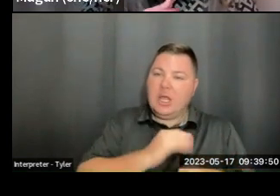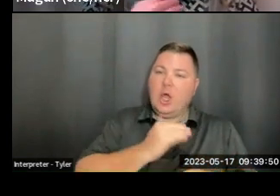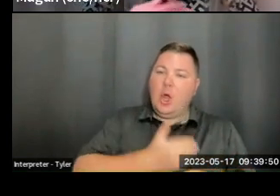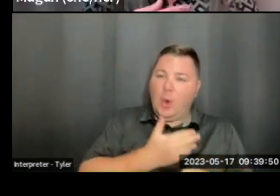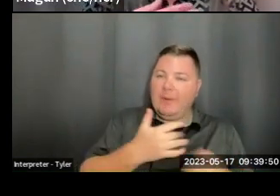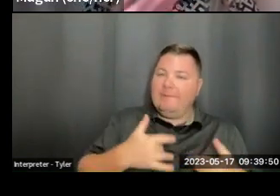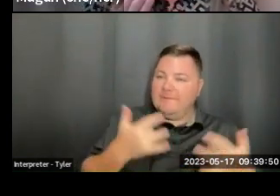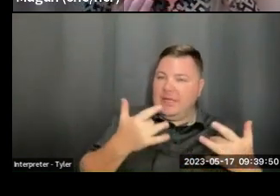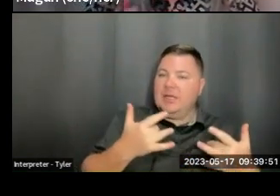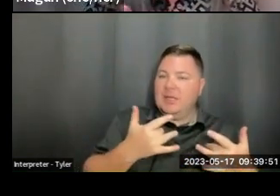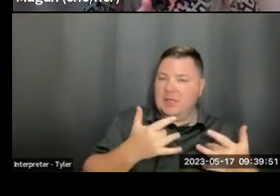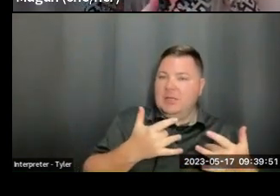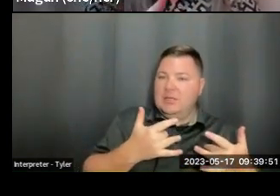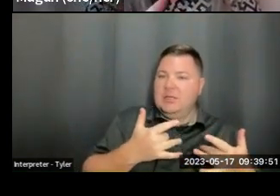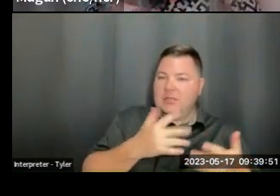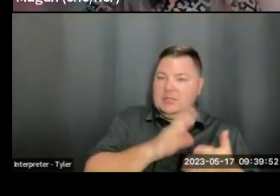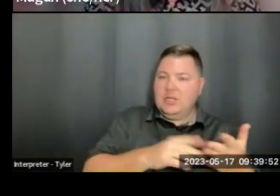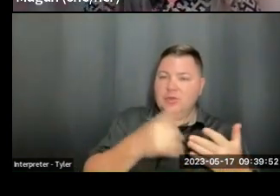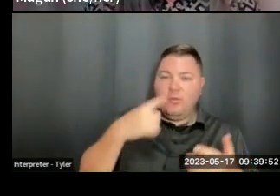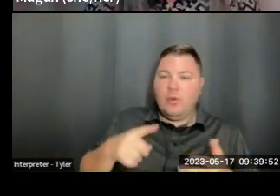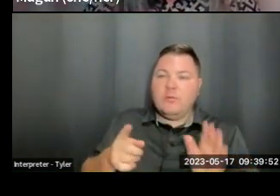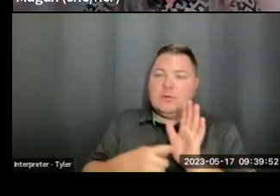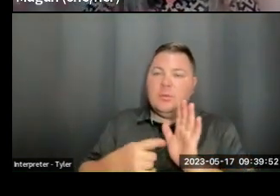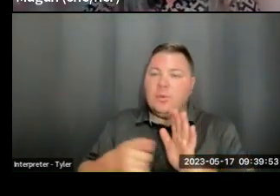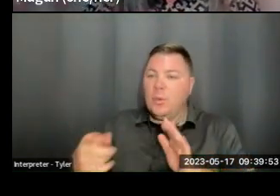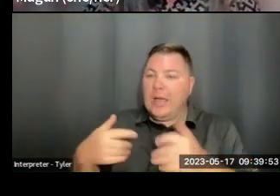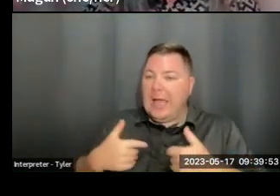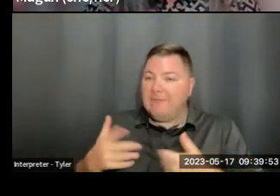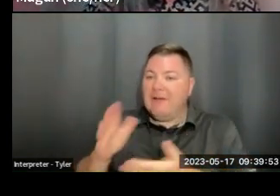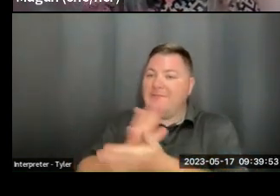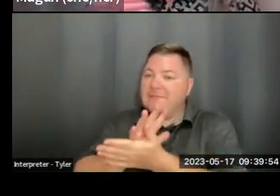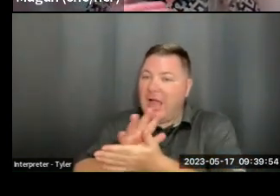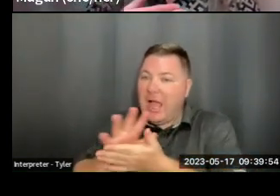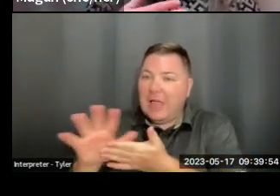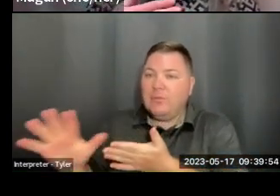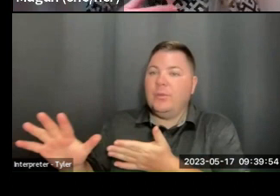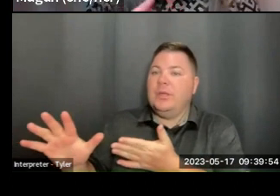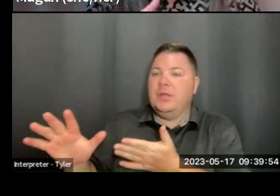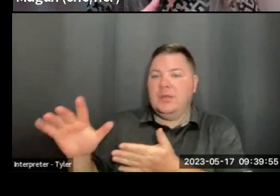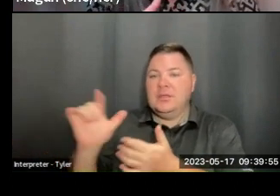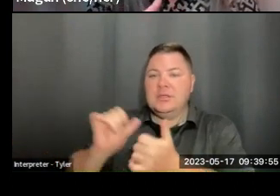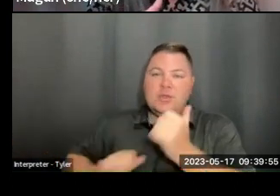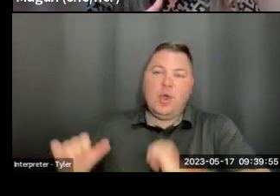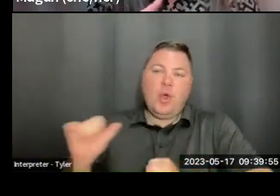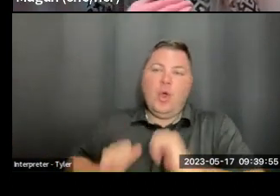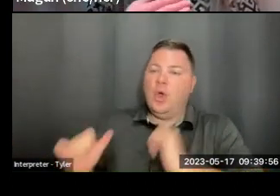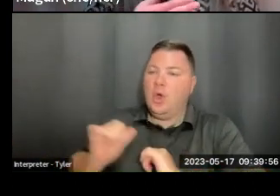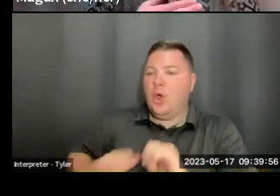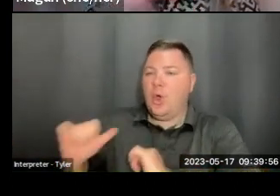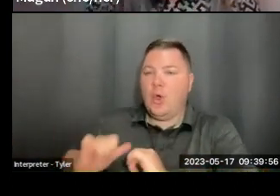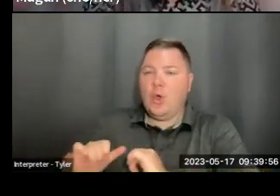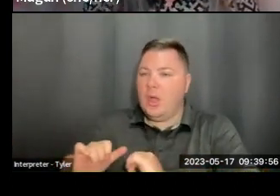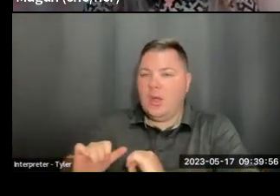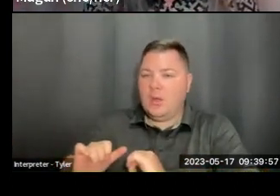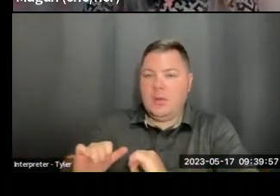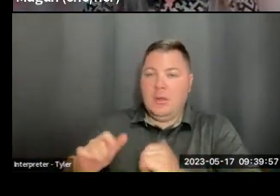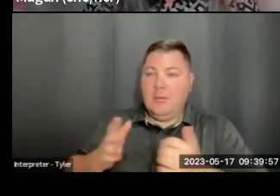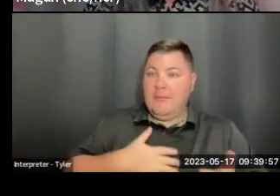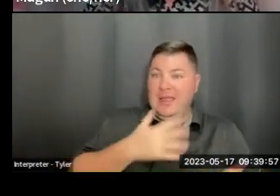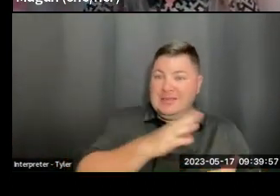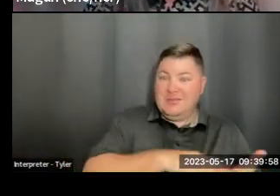We work on the schedule of what day our event is scheduled for. Even if you have a five week run of